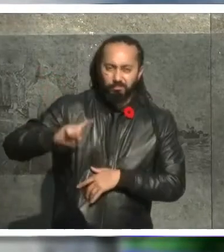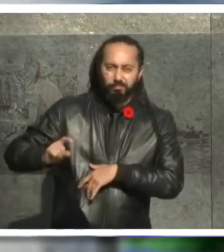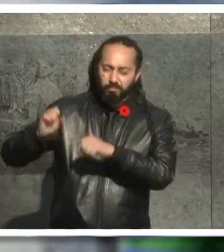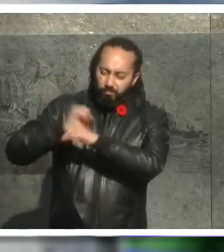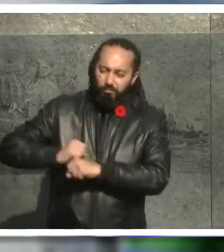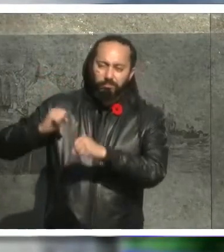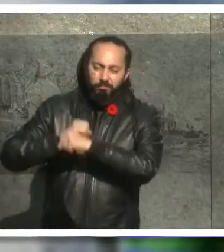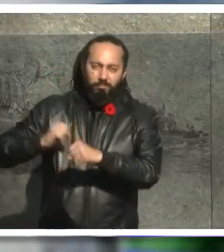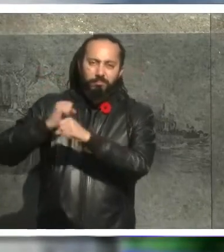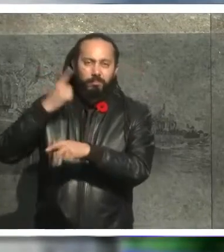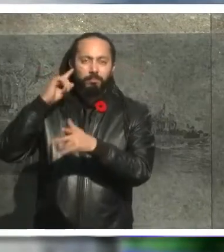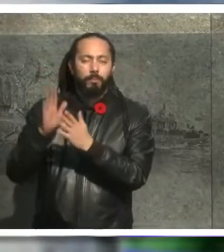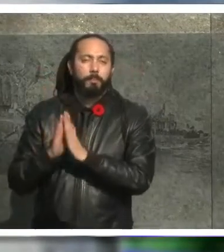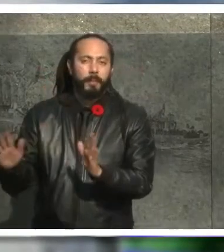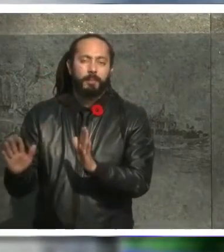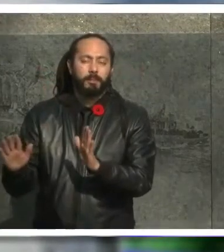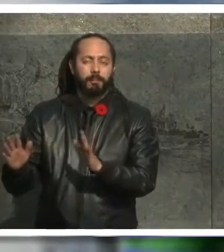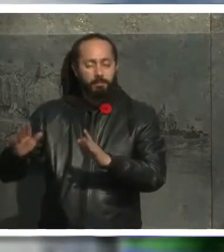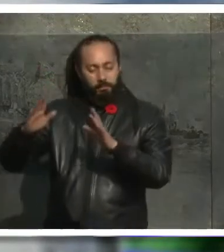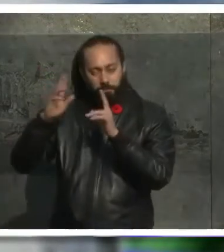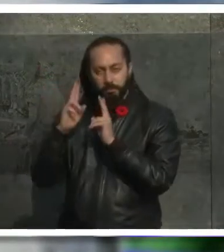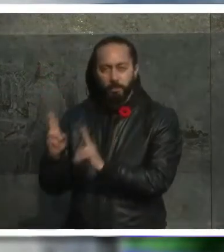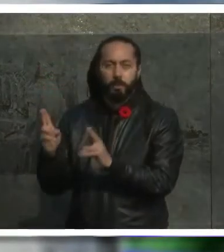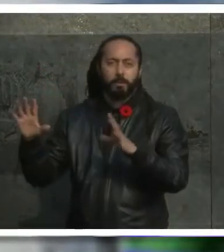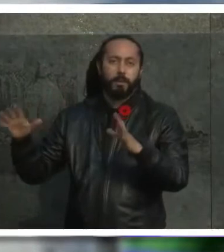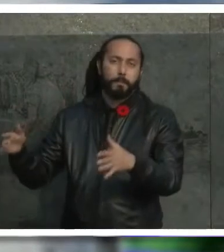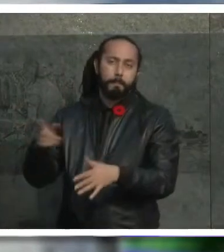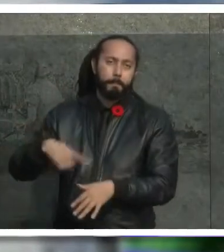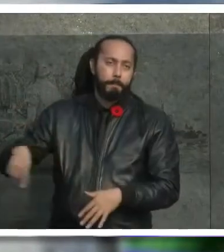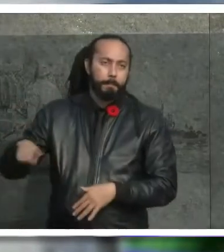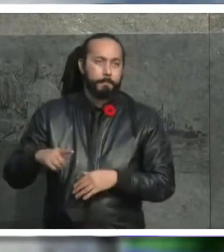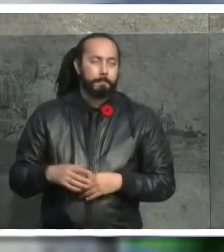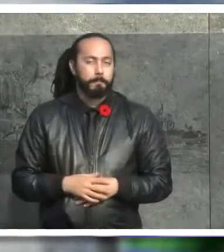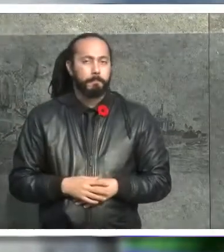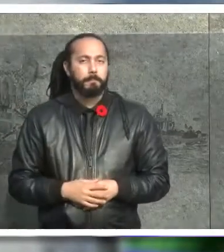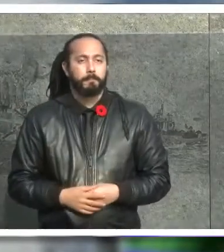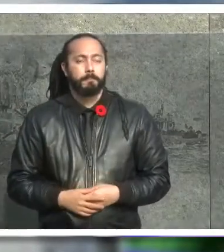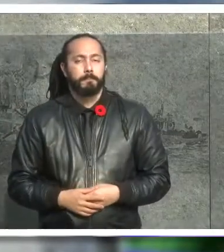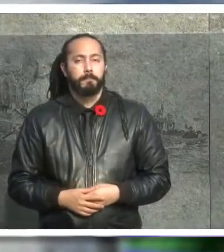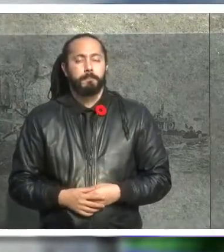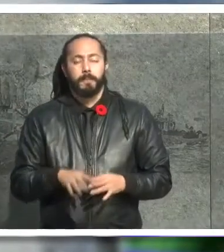thanks to those who thought selflessly to achieve peace. (Speaks French)